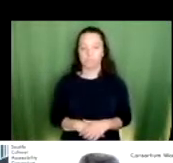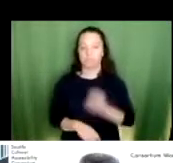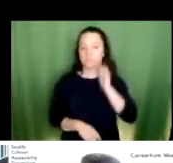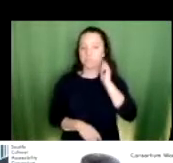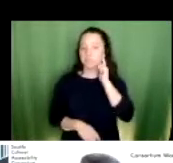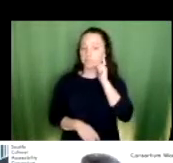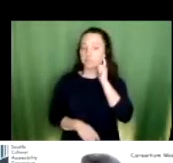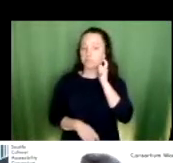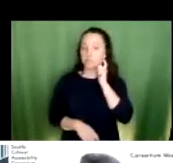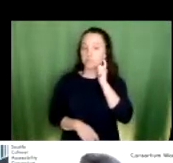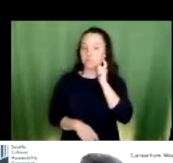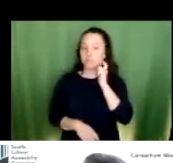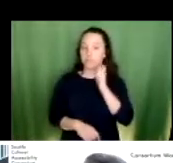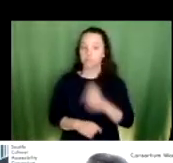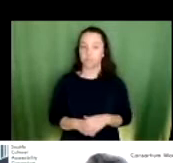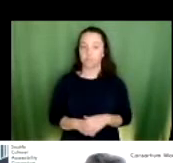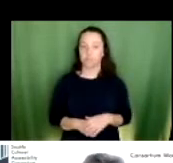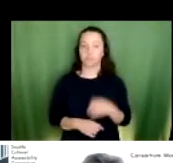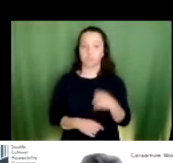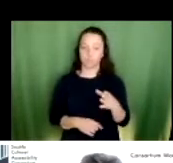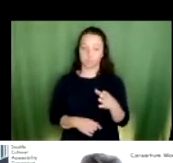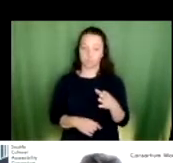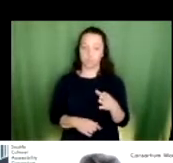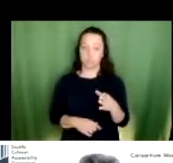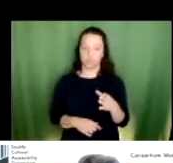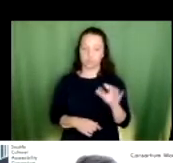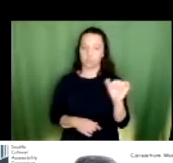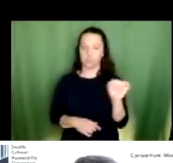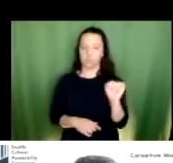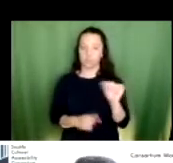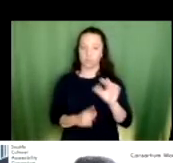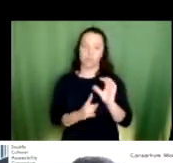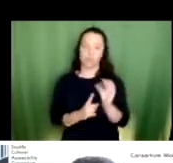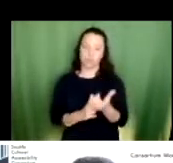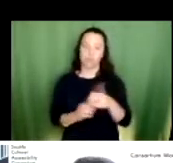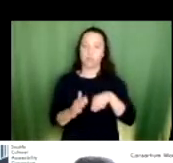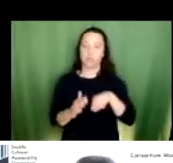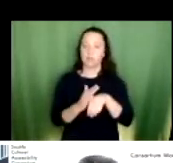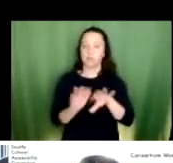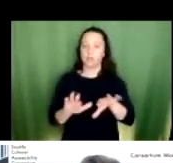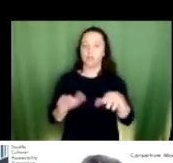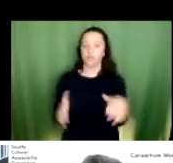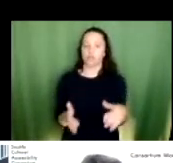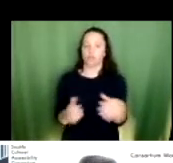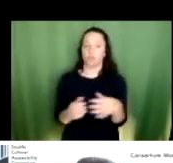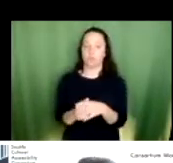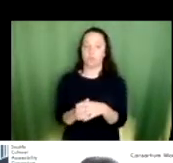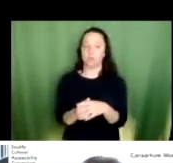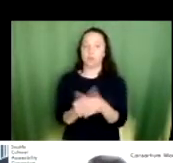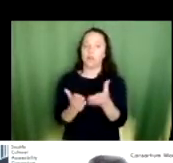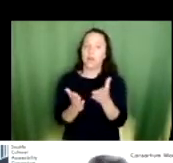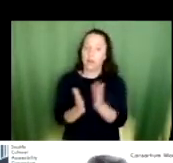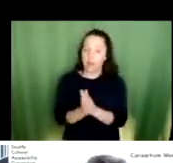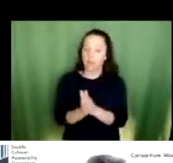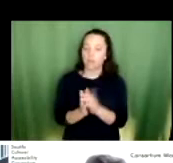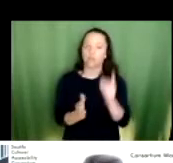The Seattle Cultural Accessibility Consortium asks that you consider making a donation to support